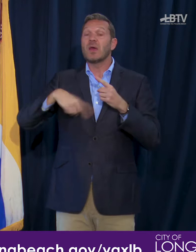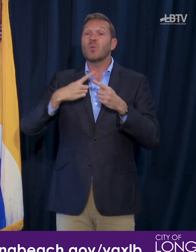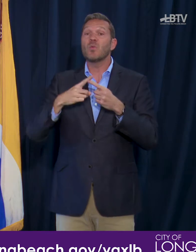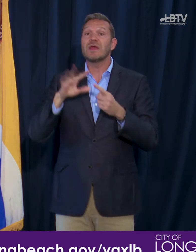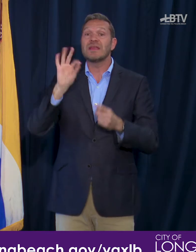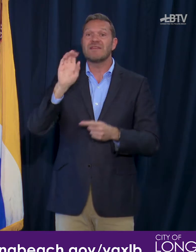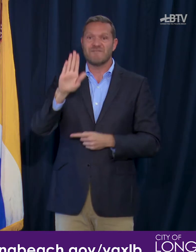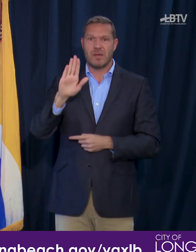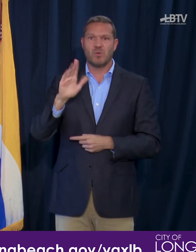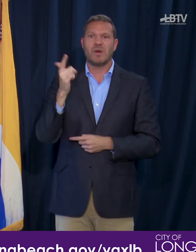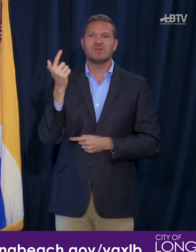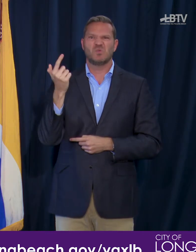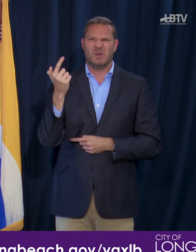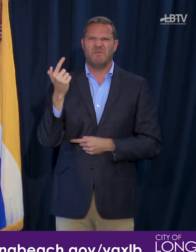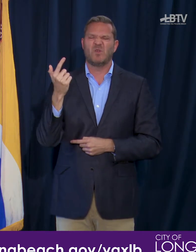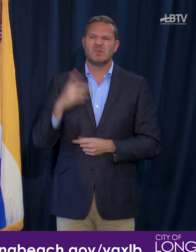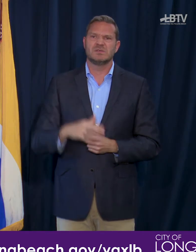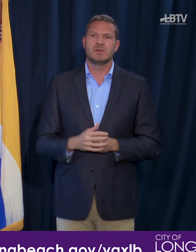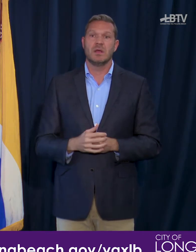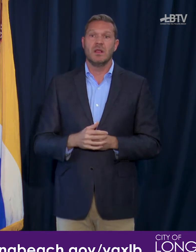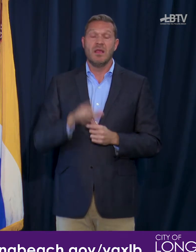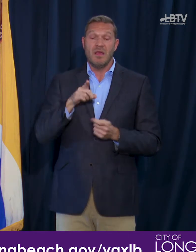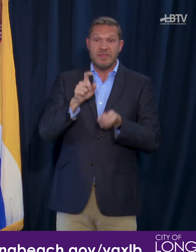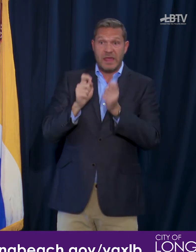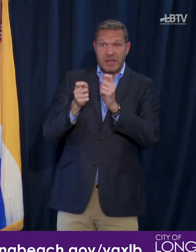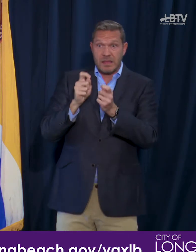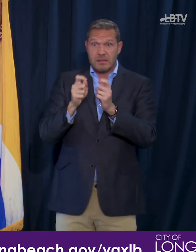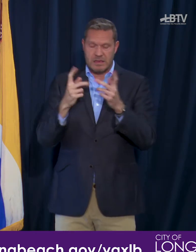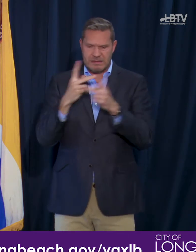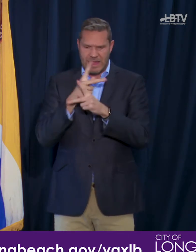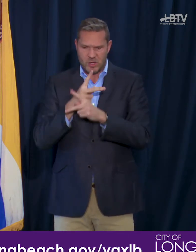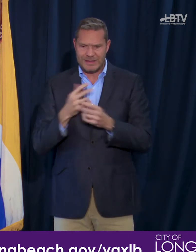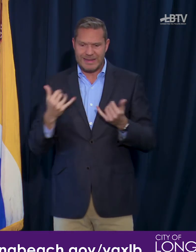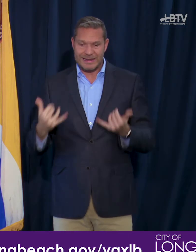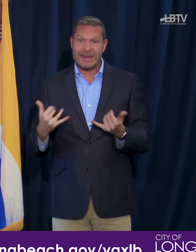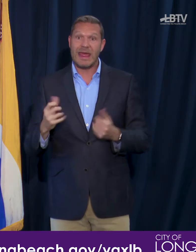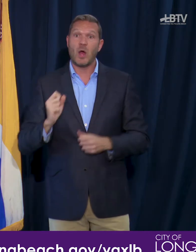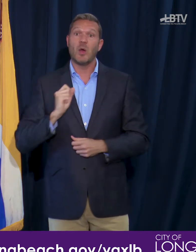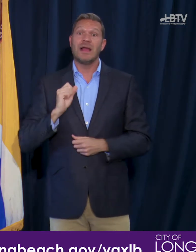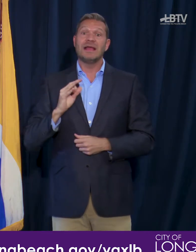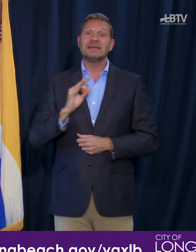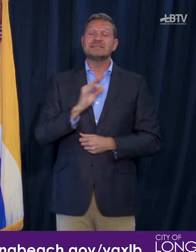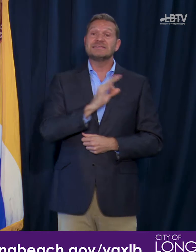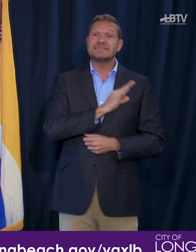They have changed the calculations somewhat where they're now including staff surge beds